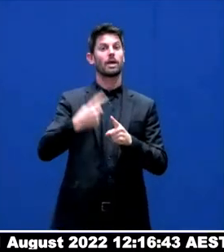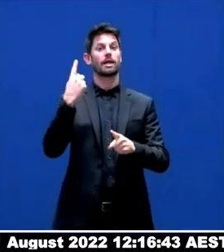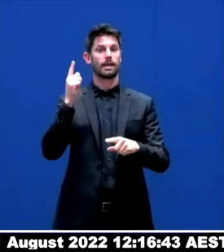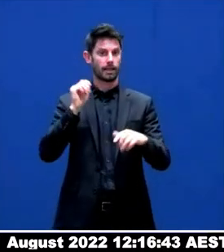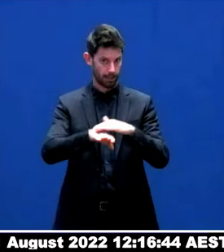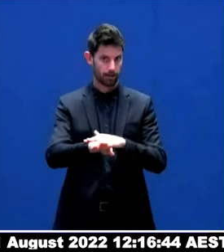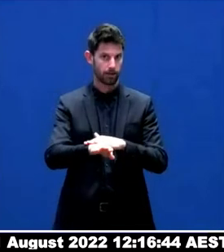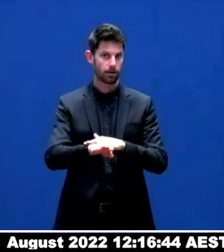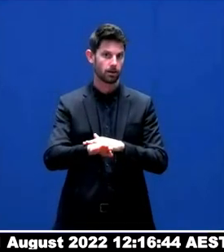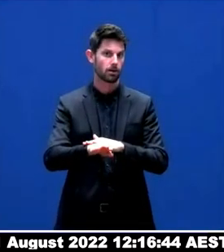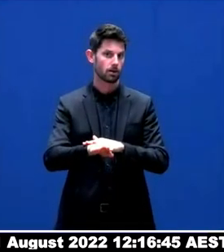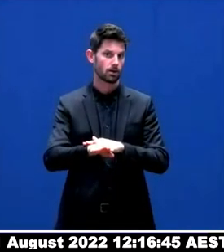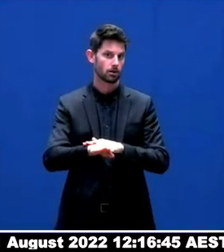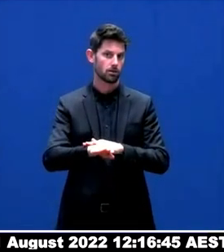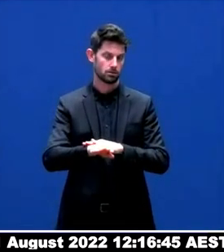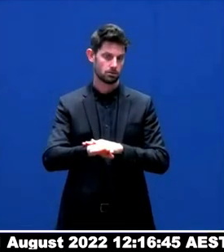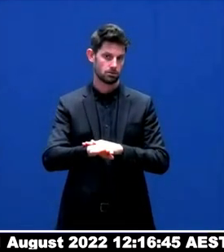be housed within 2.2 months?